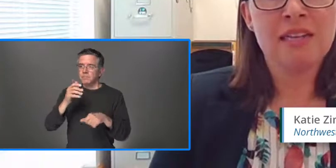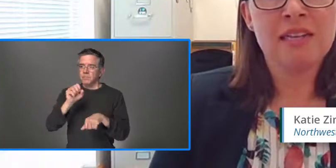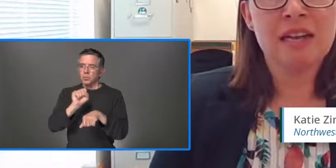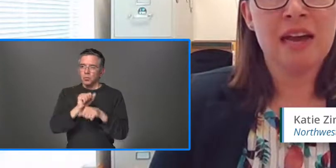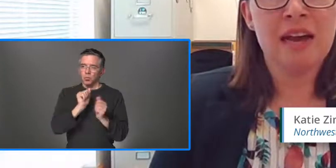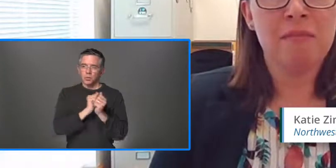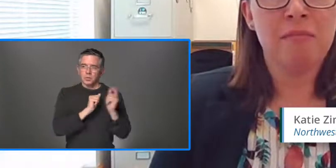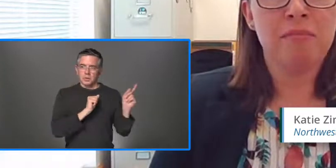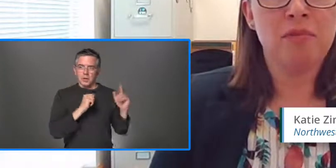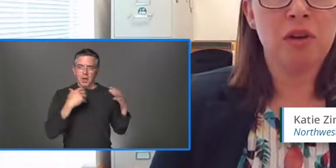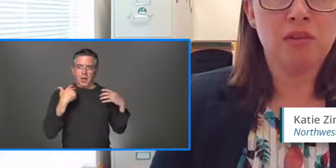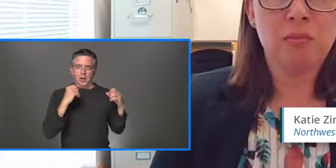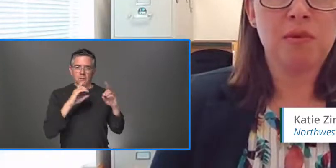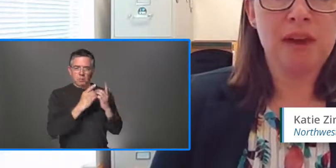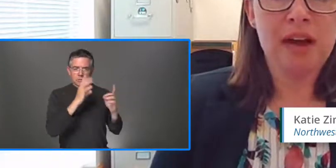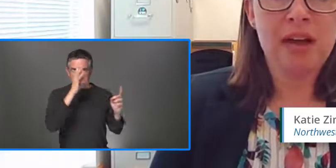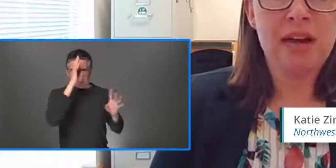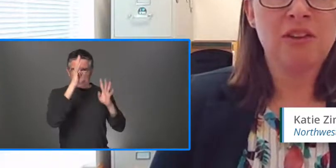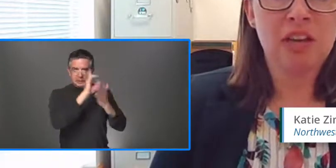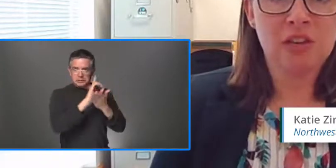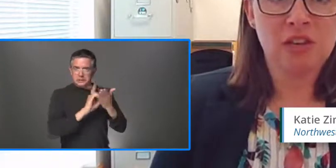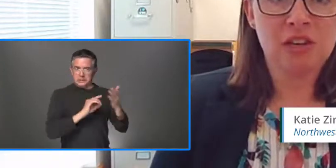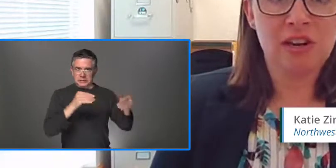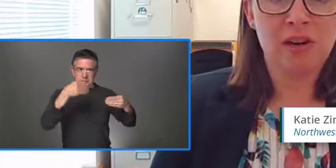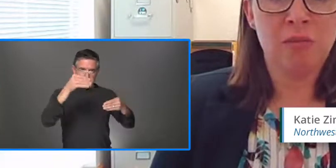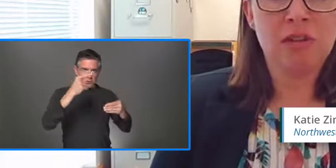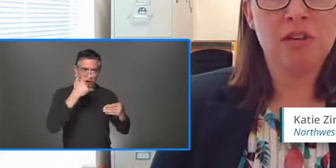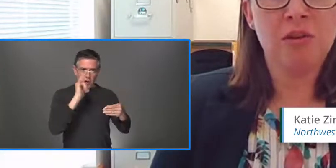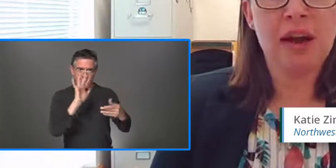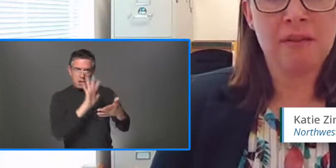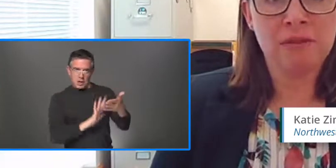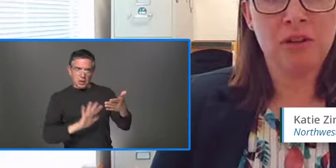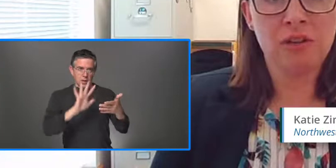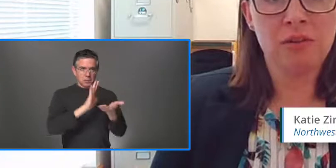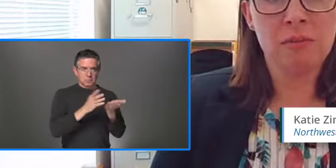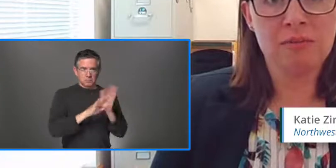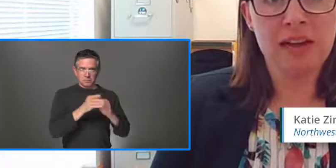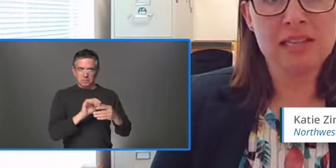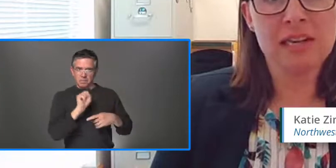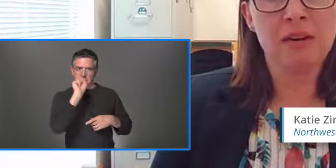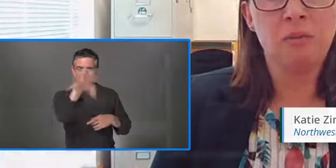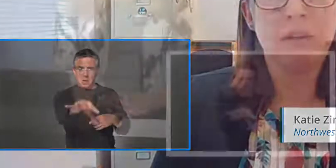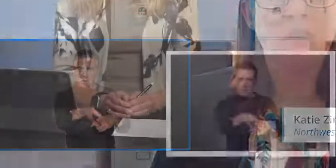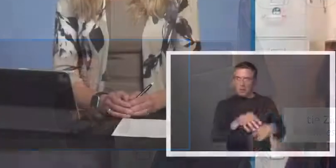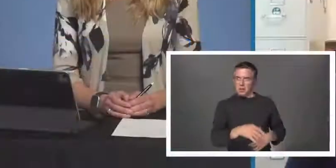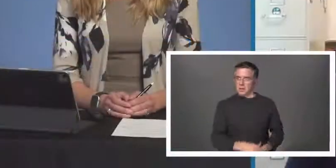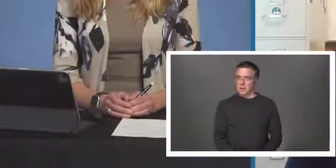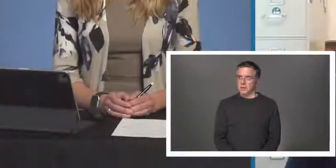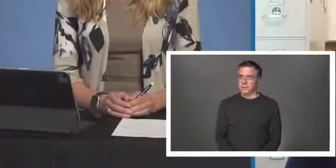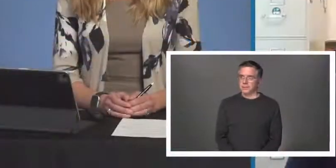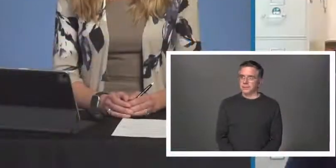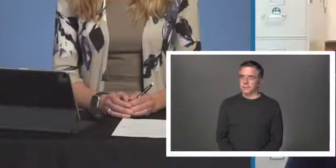and to also provide education on what to do after you have been vaccinated, what you can safely do